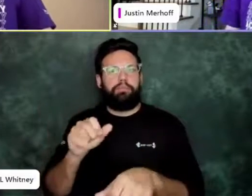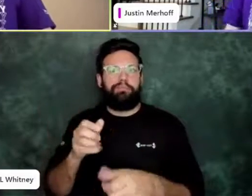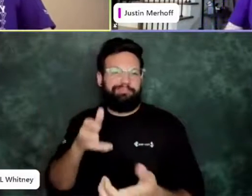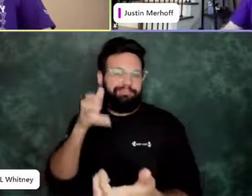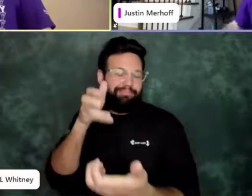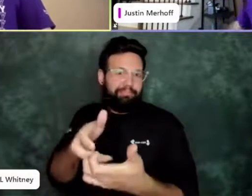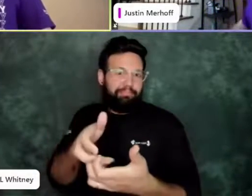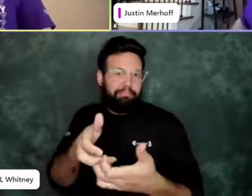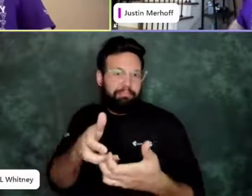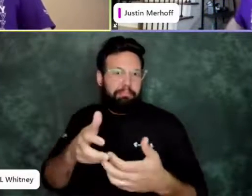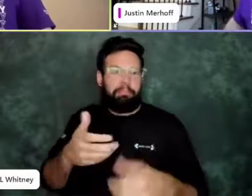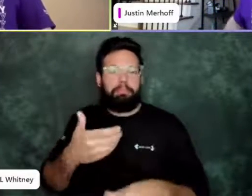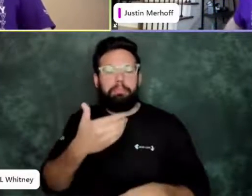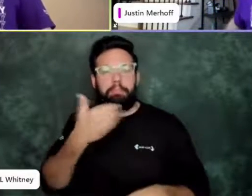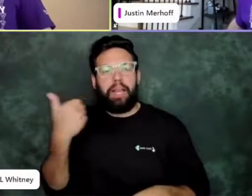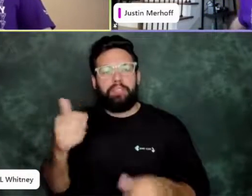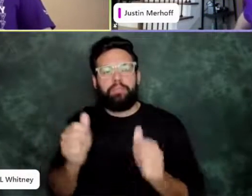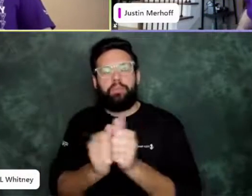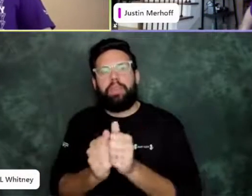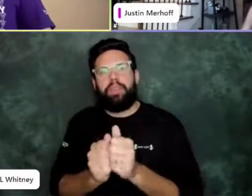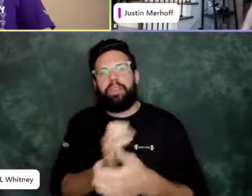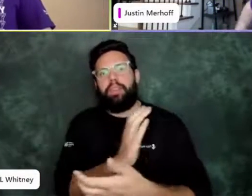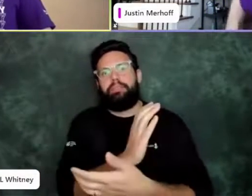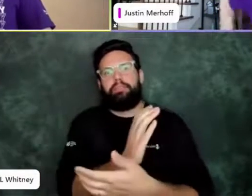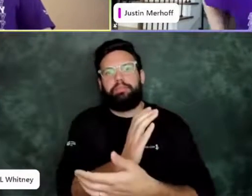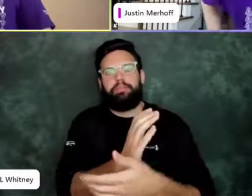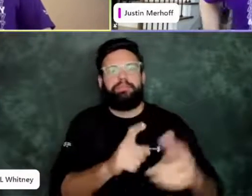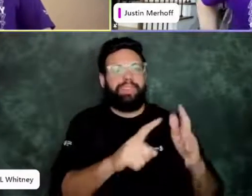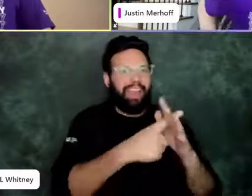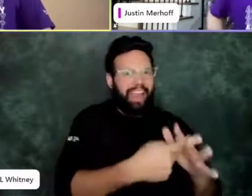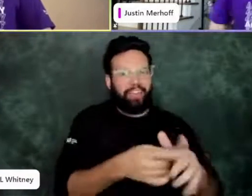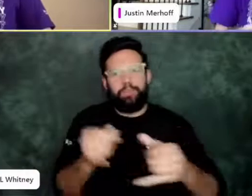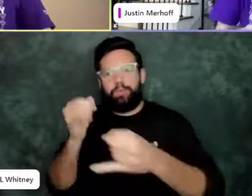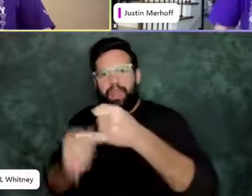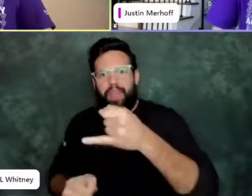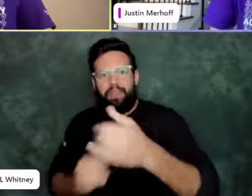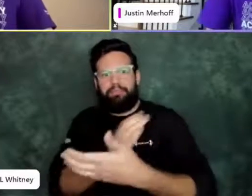Our other APIs, the axe DevTools HTML APIs